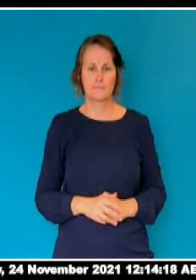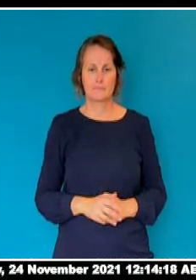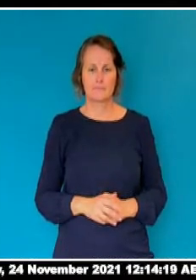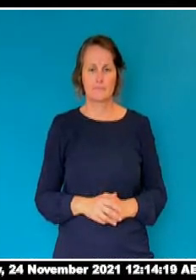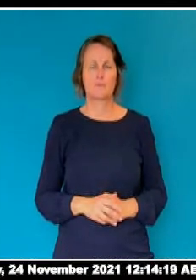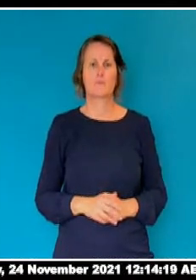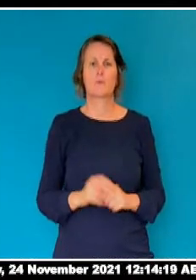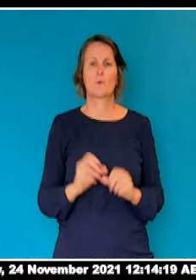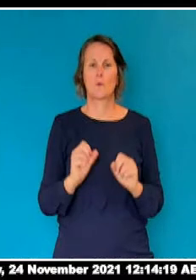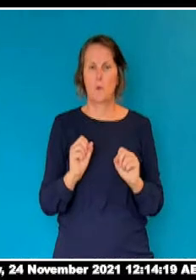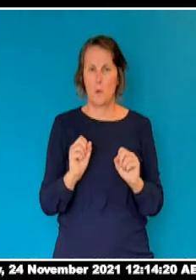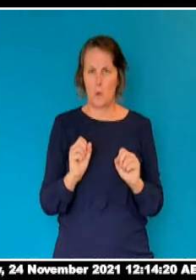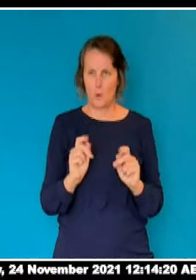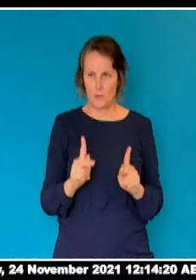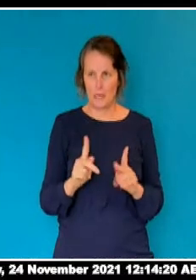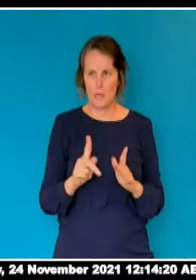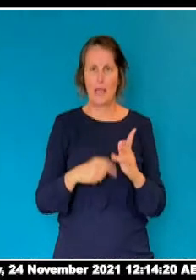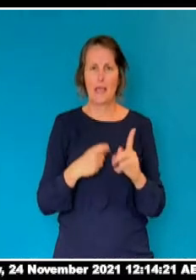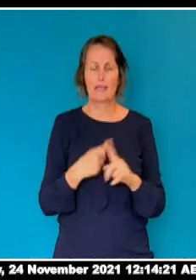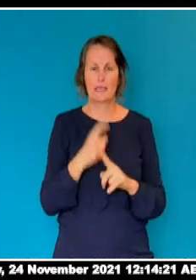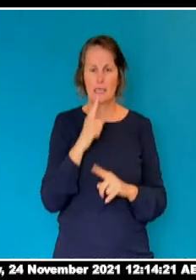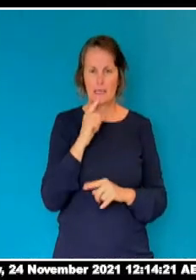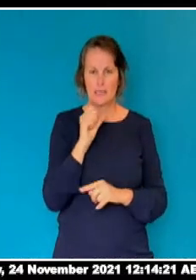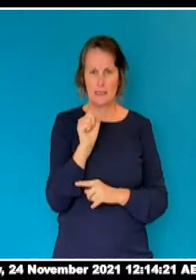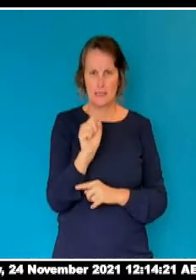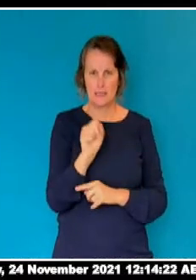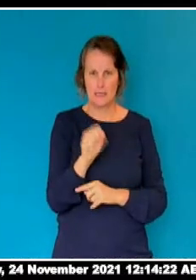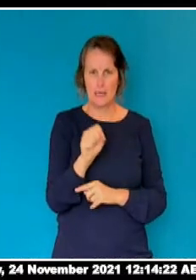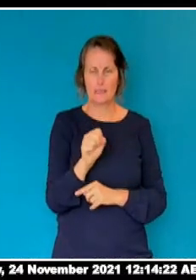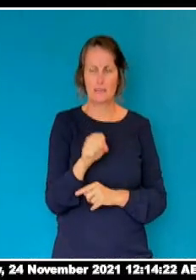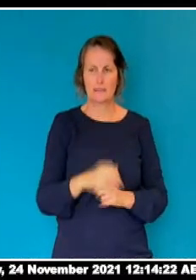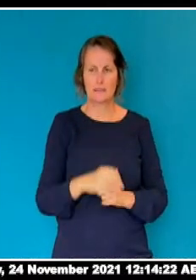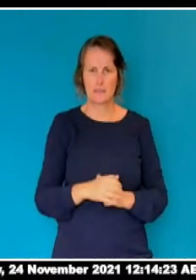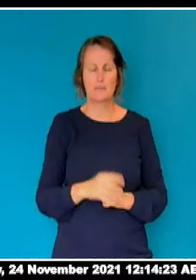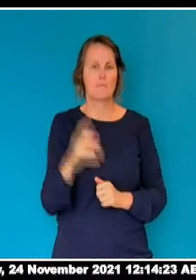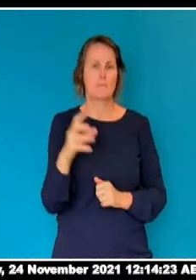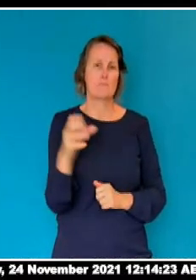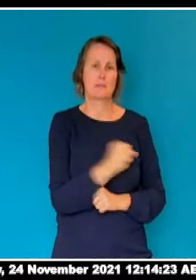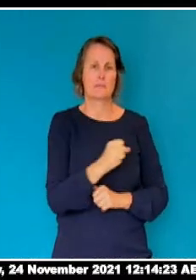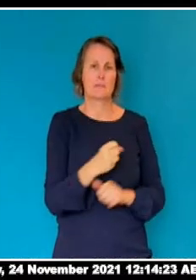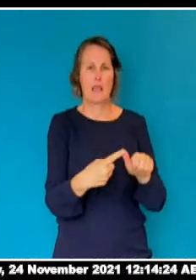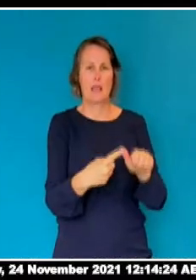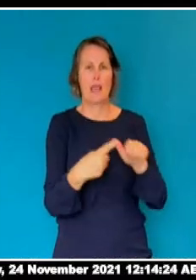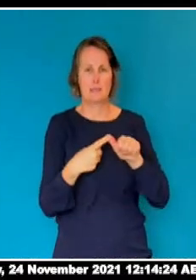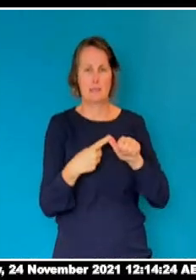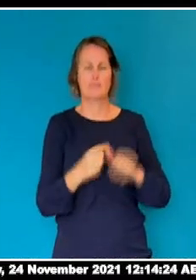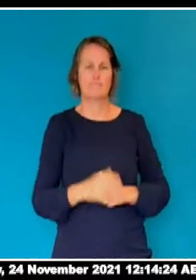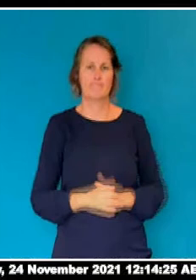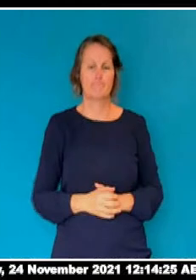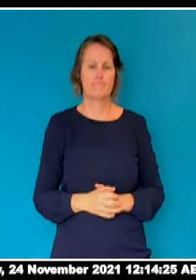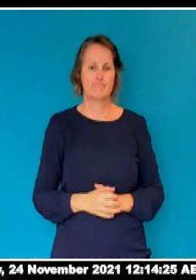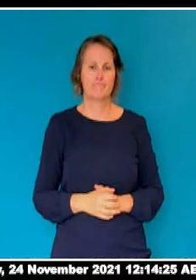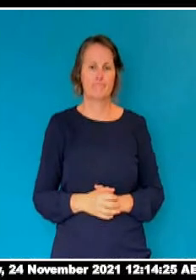Okay. Yes. Sorry, it is a mandatory question, so when I say choose not to disclose, I was actually